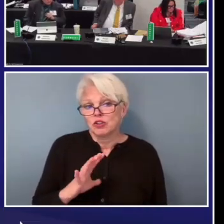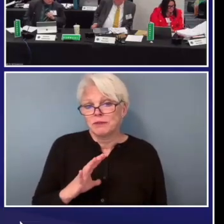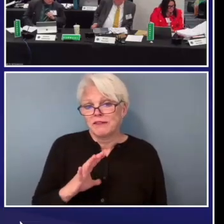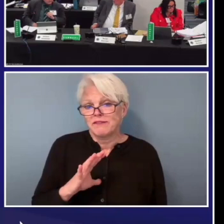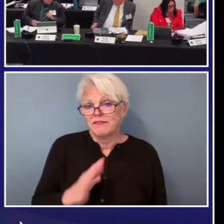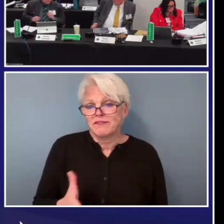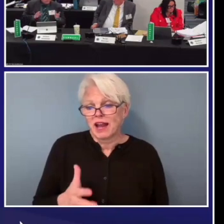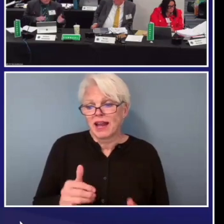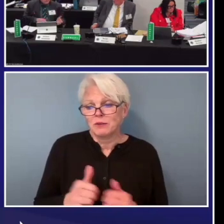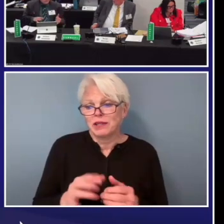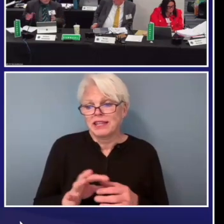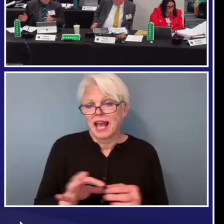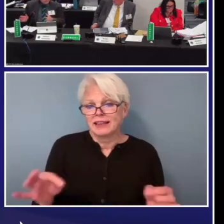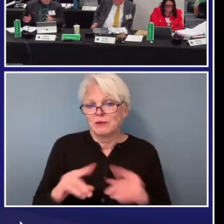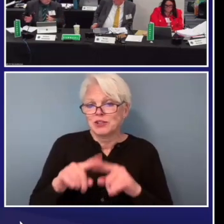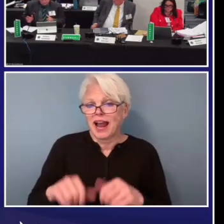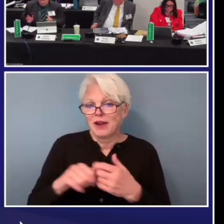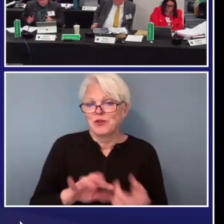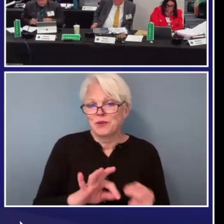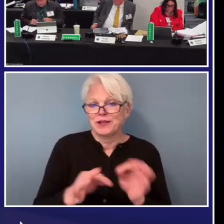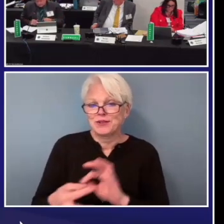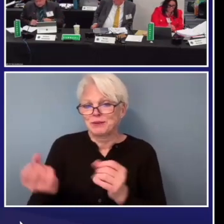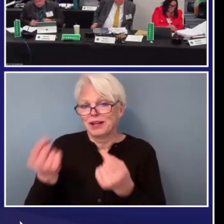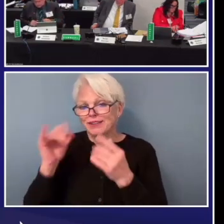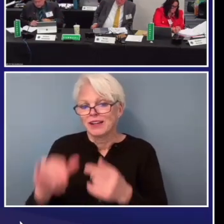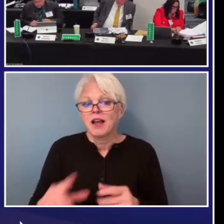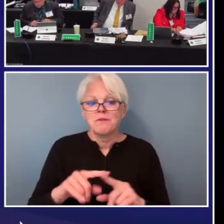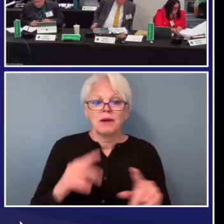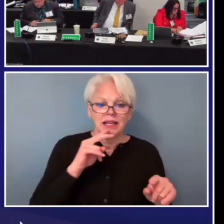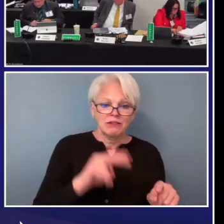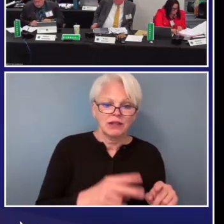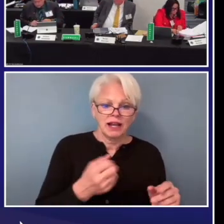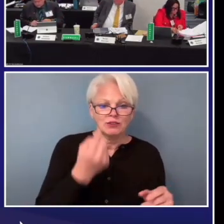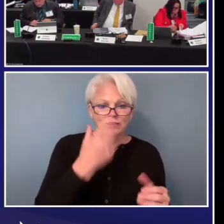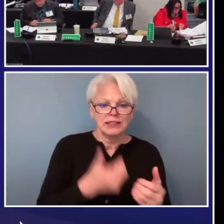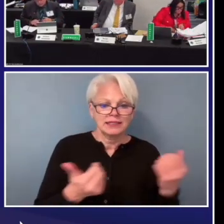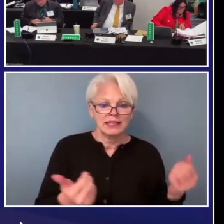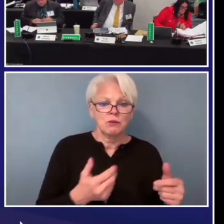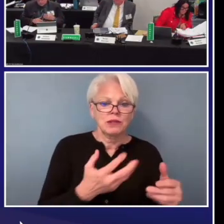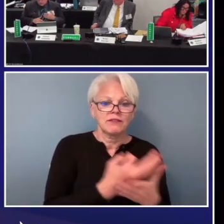But if we understand held separately with the finances of number four, um, or the agency's dues